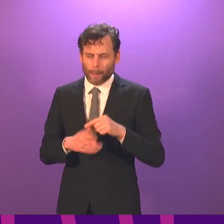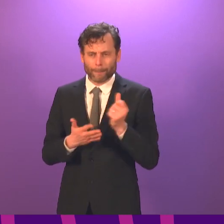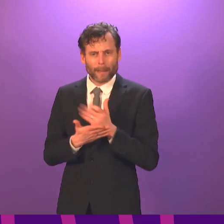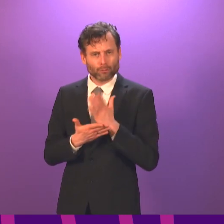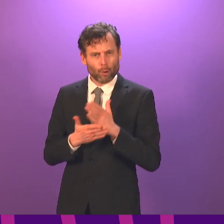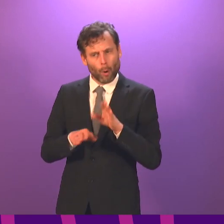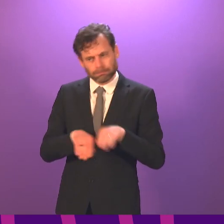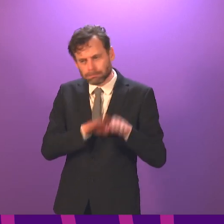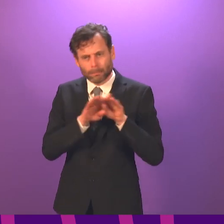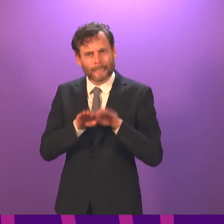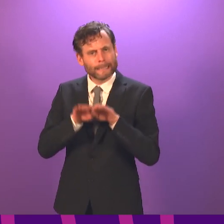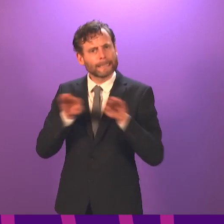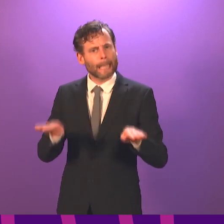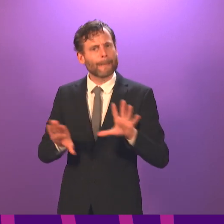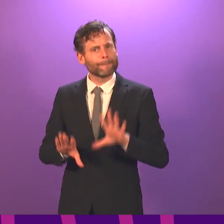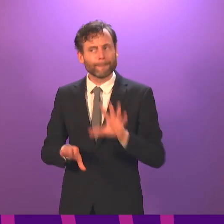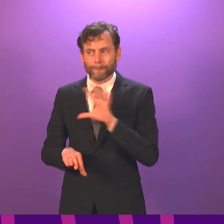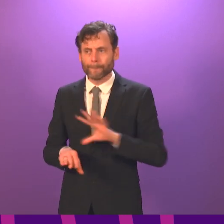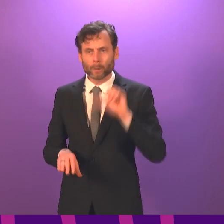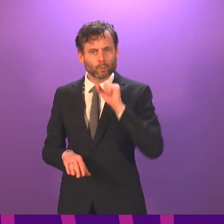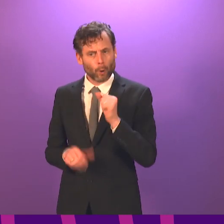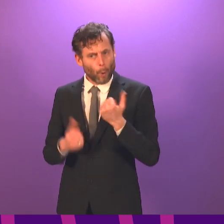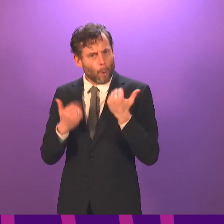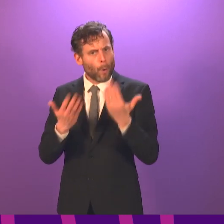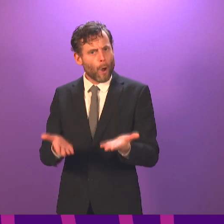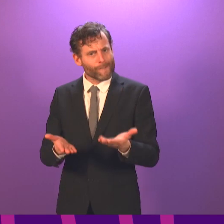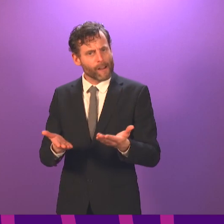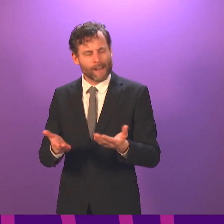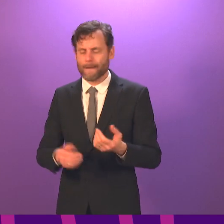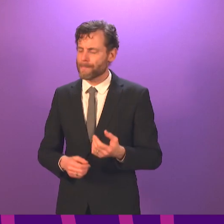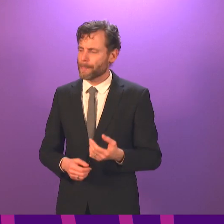certainly should be broadly consistent. The Cabinet Secretary for Health and Sport will look into that matter a bit more.